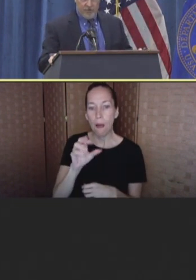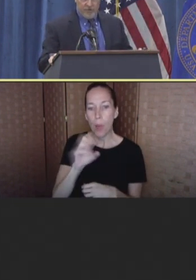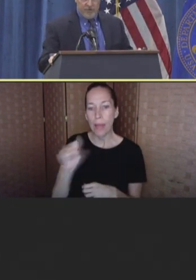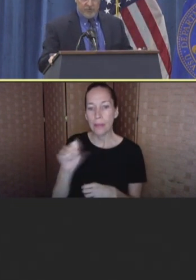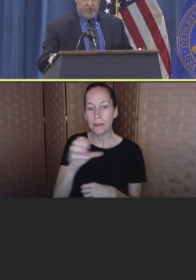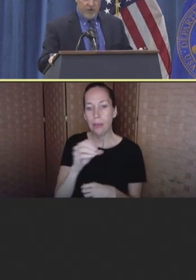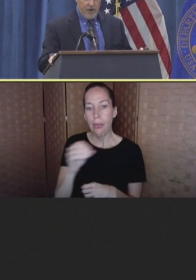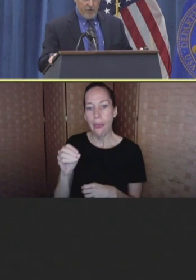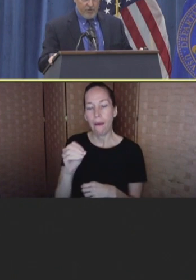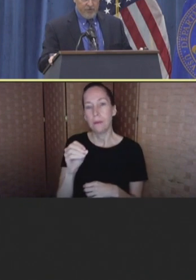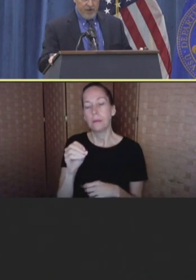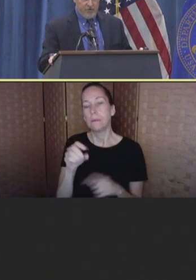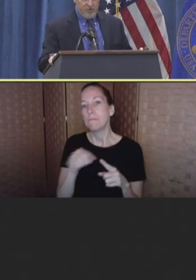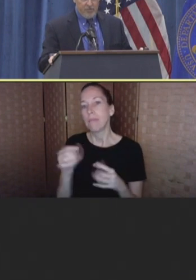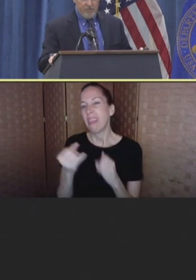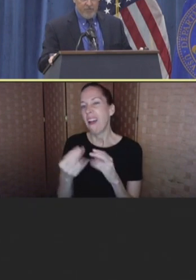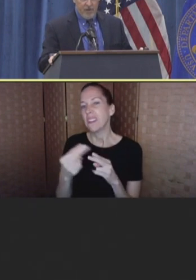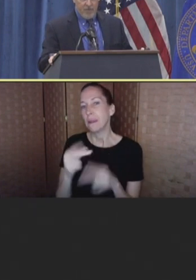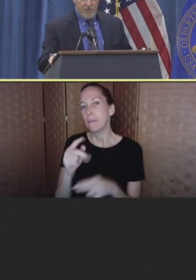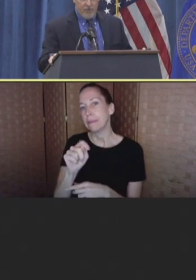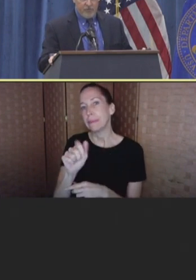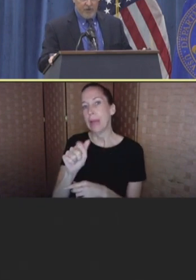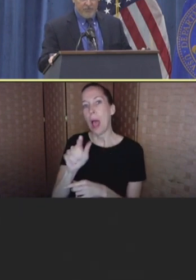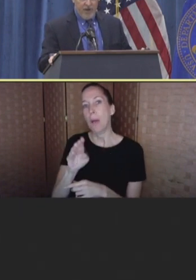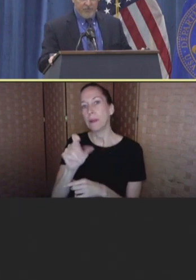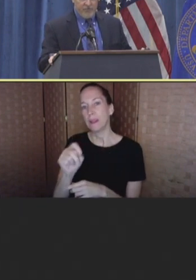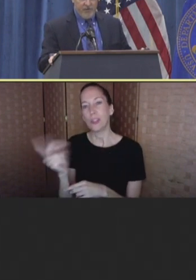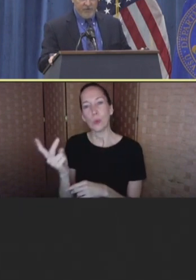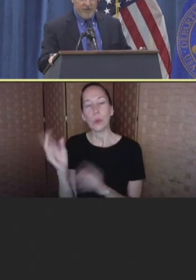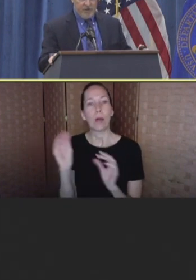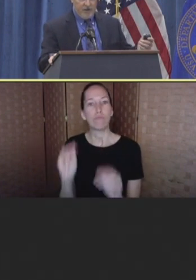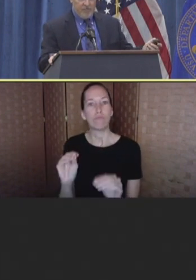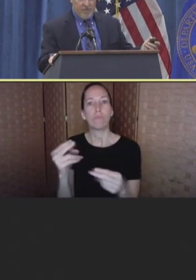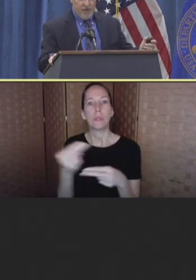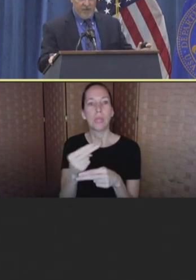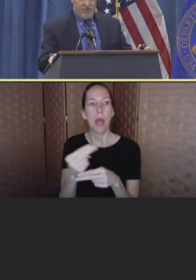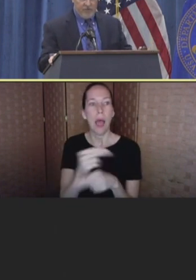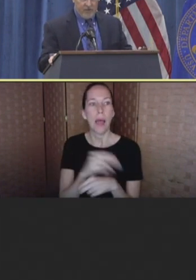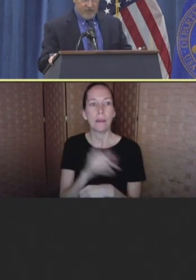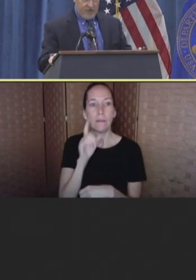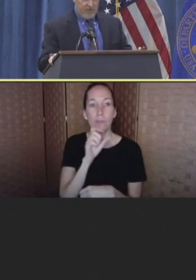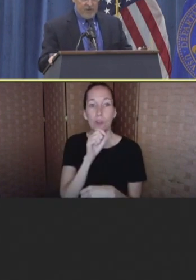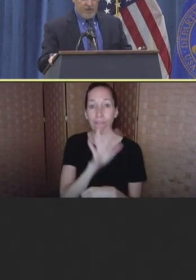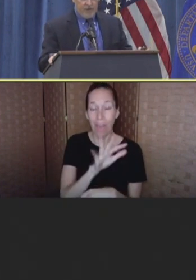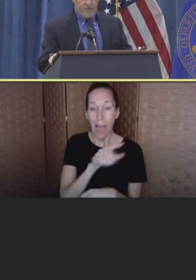systems in our presentation for those age 5 to 17 and then 6 to 17.